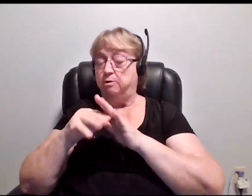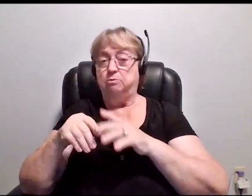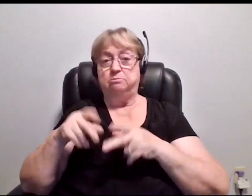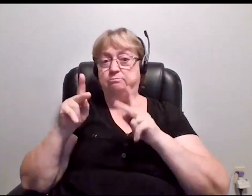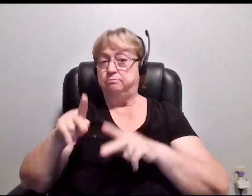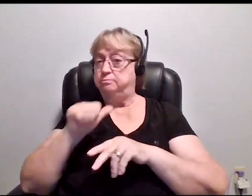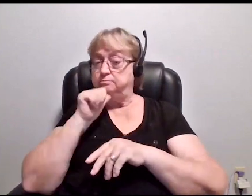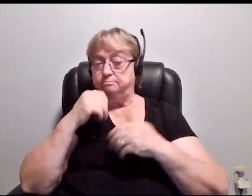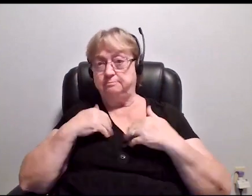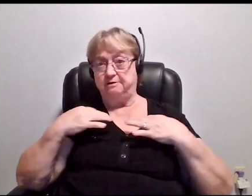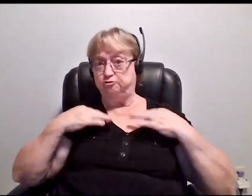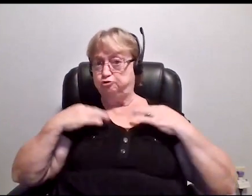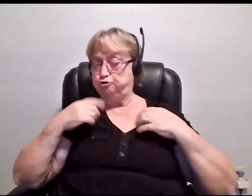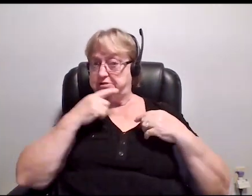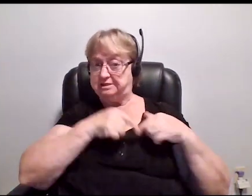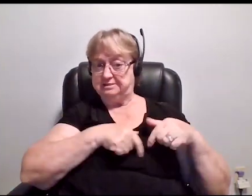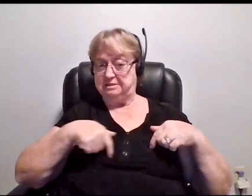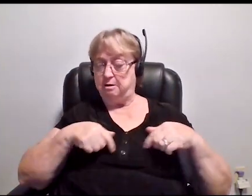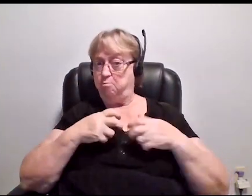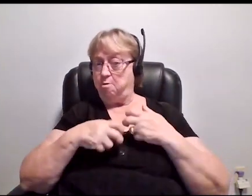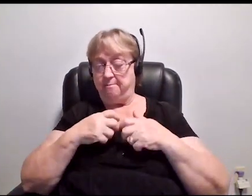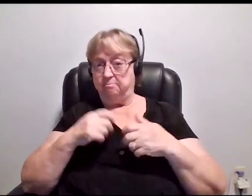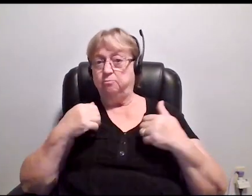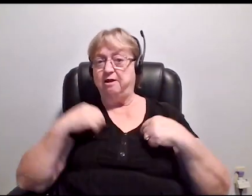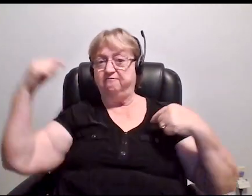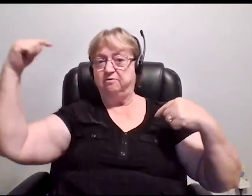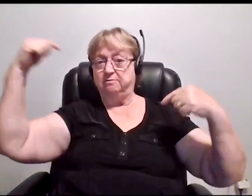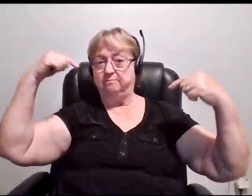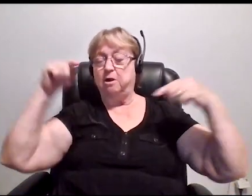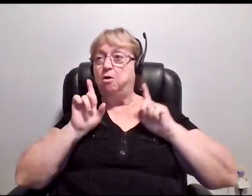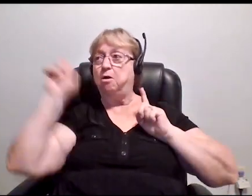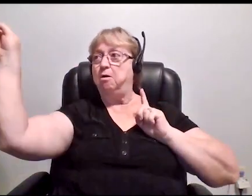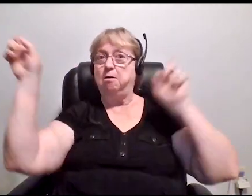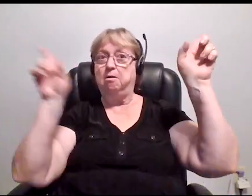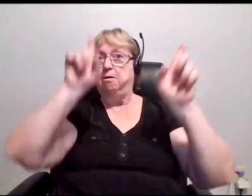the shirt that says the problem, and instead, we have arrows that are pointing away from the person